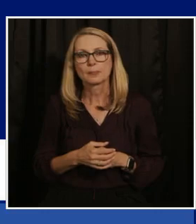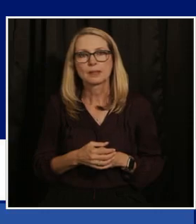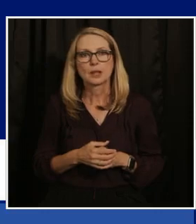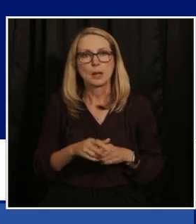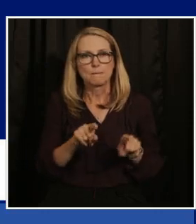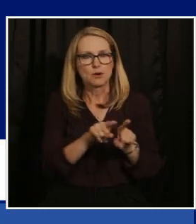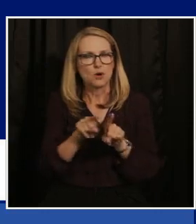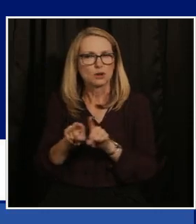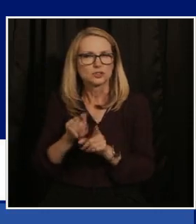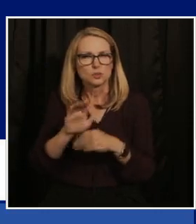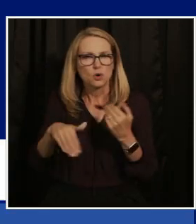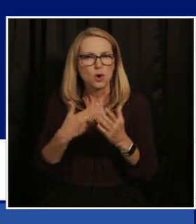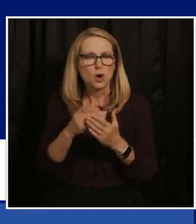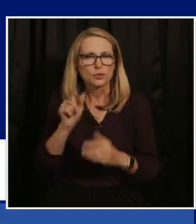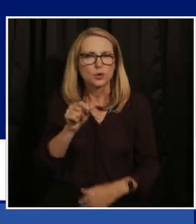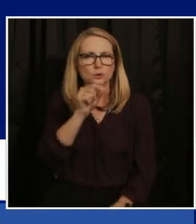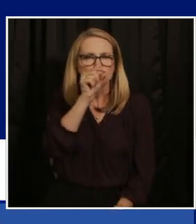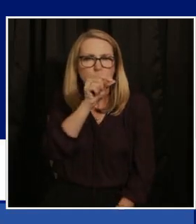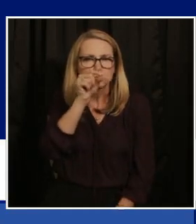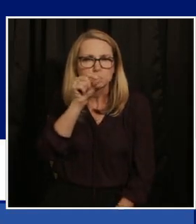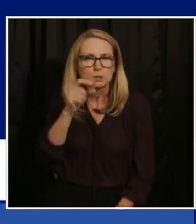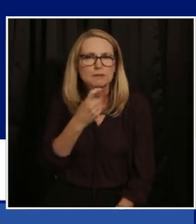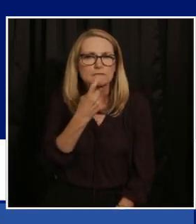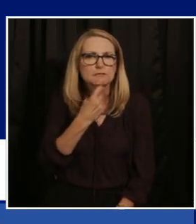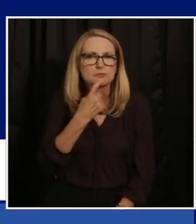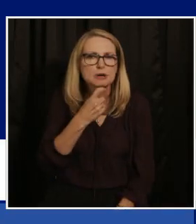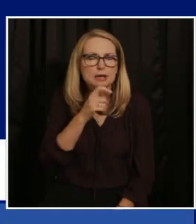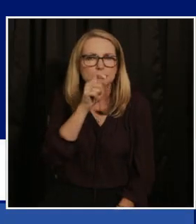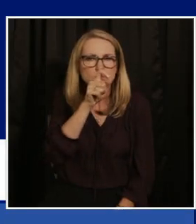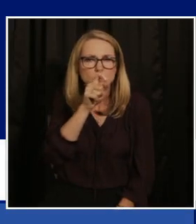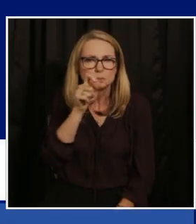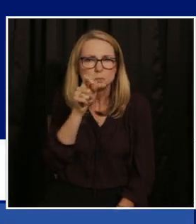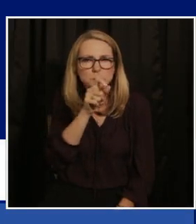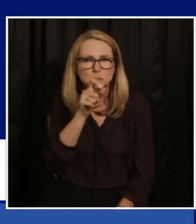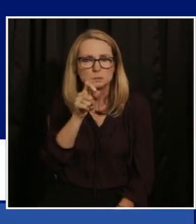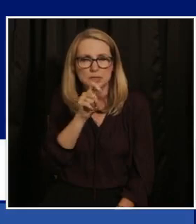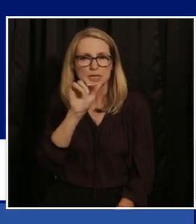coming from that small sliver 25 of population is not vaccinated the people who are vaccinated